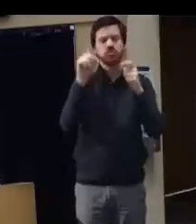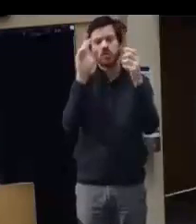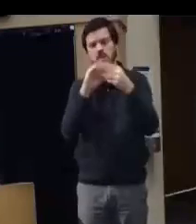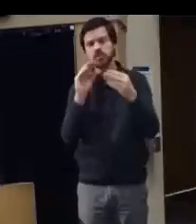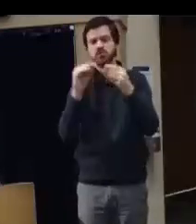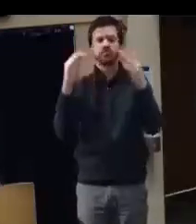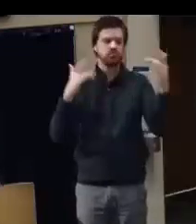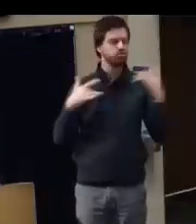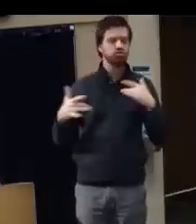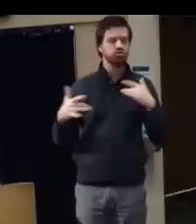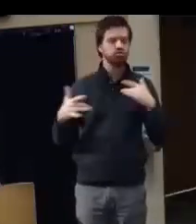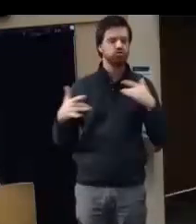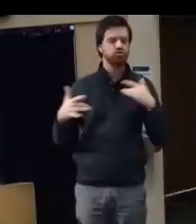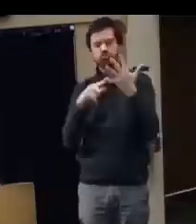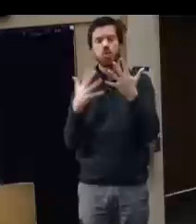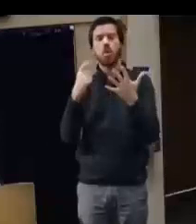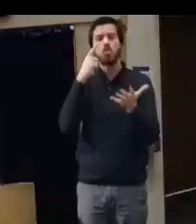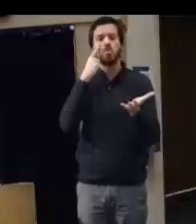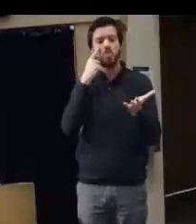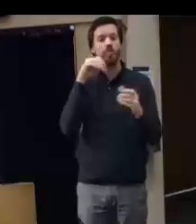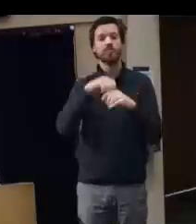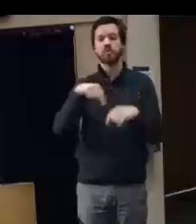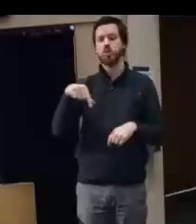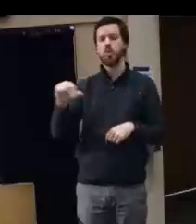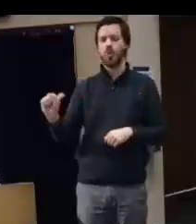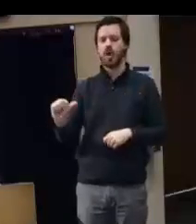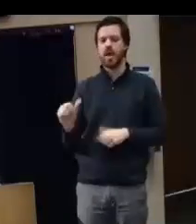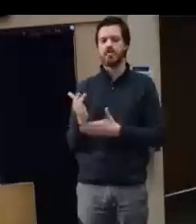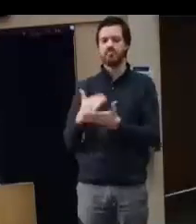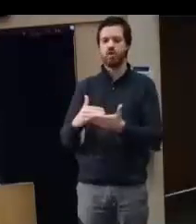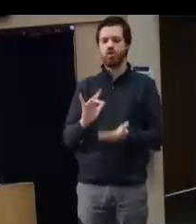concerns things that you'd like us to address in the Q&A section and our speaker will be more